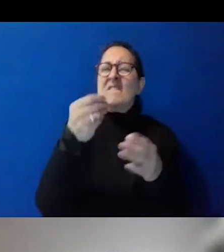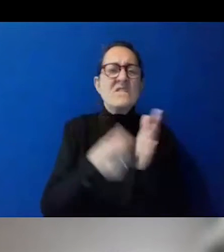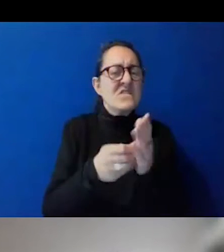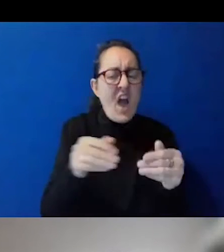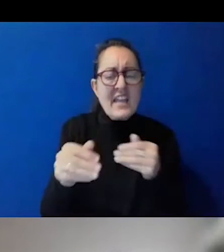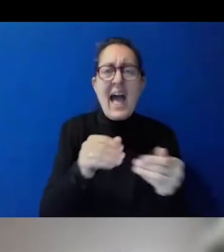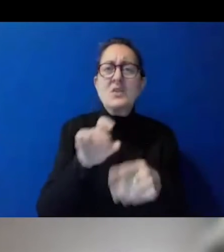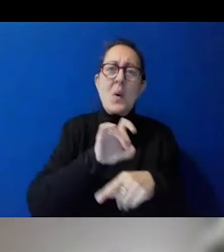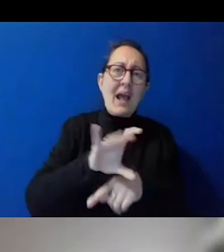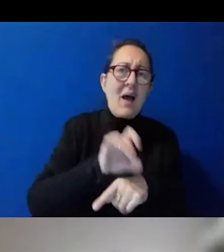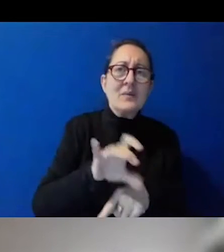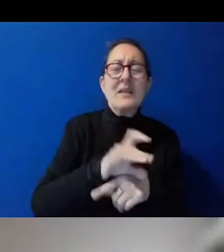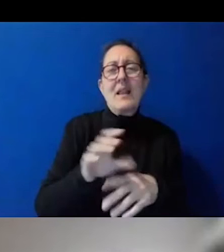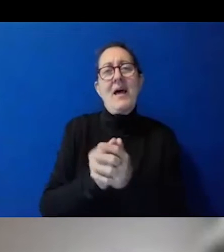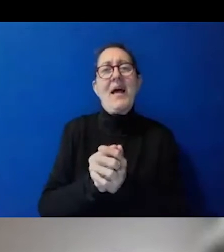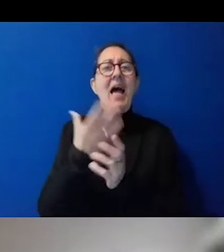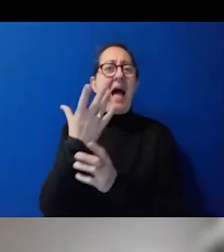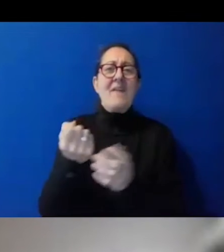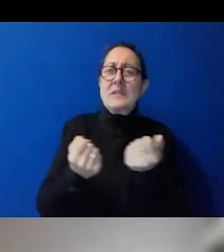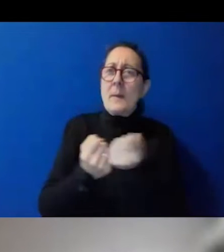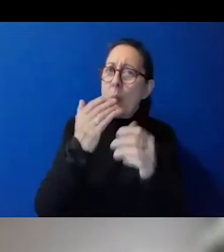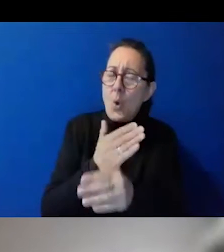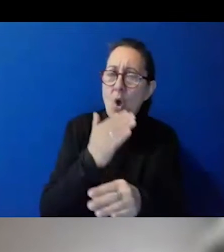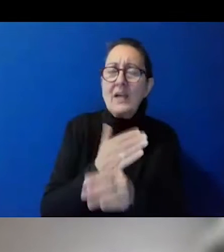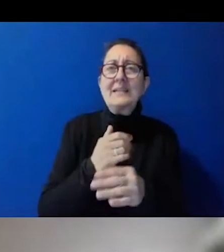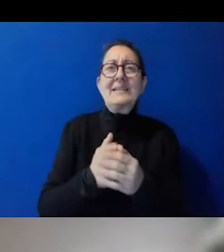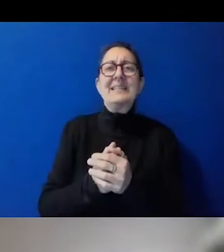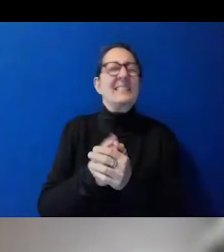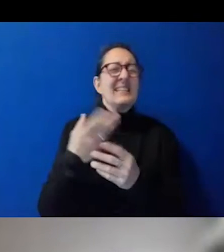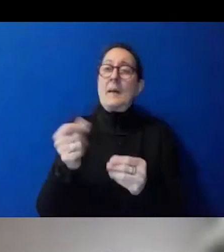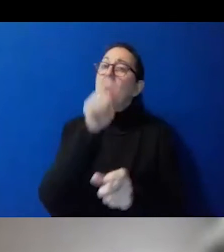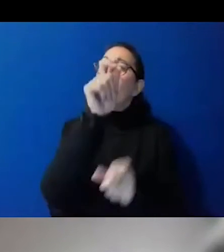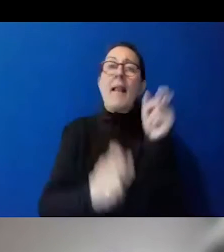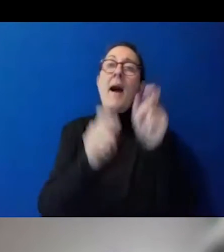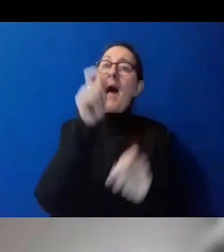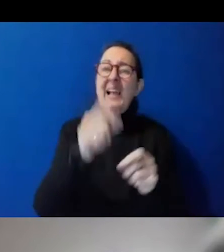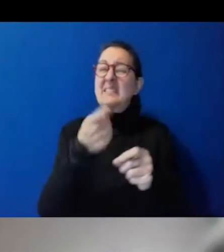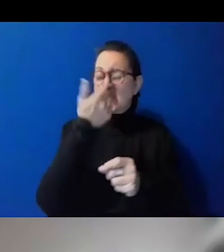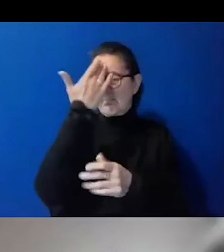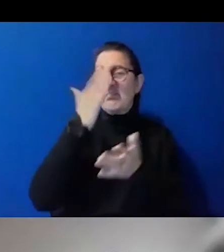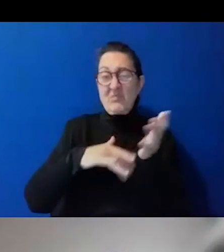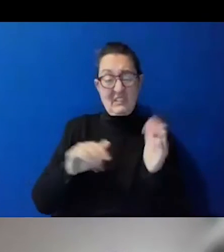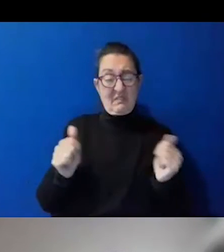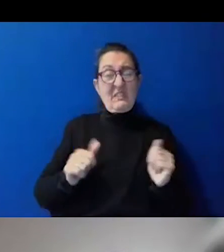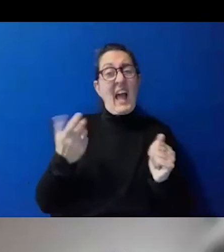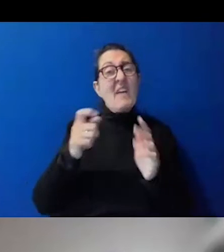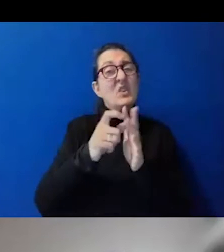directly with clients as well um who need that extra assistance and and additional support So